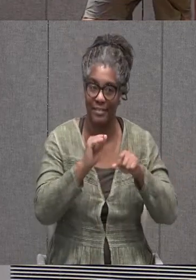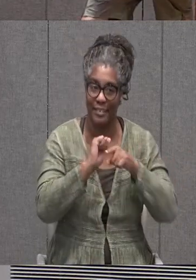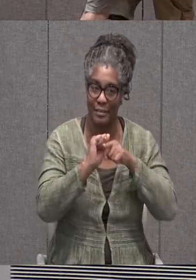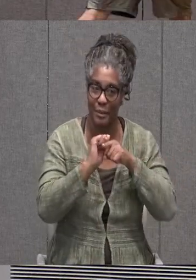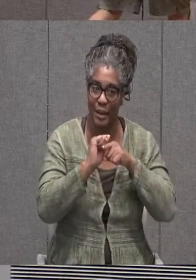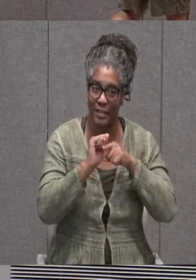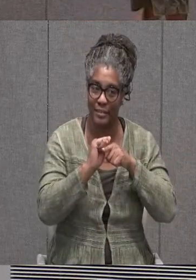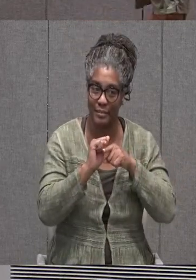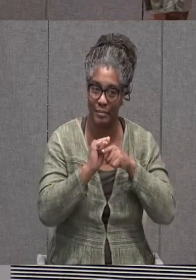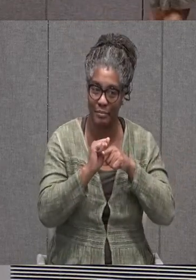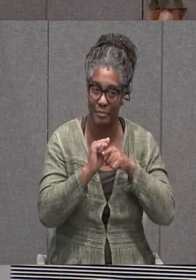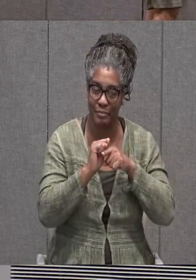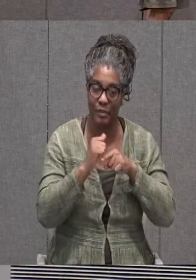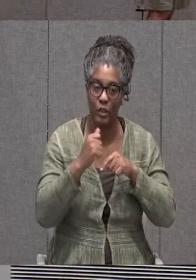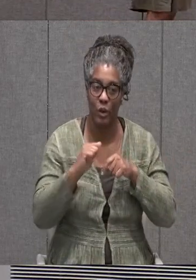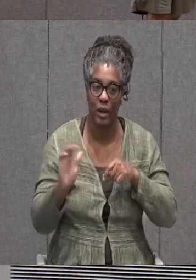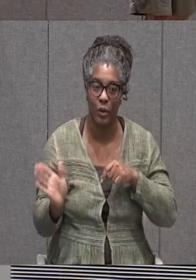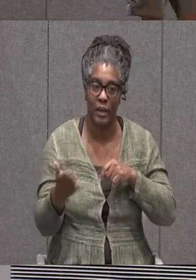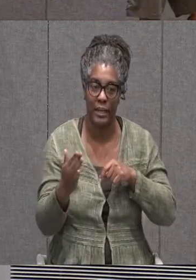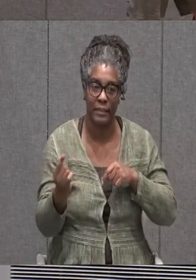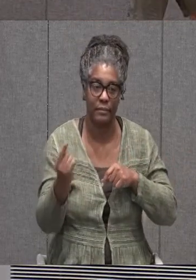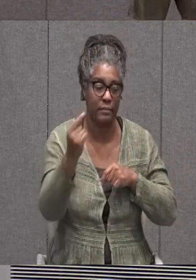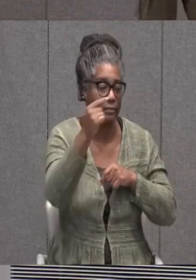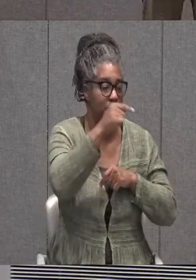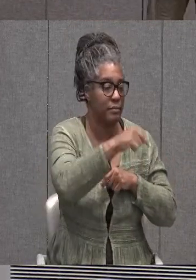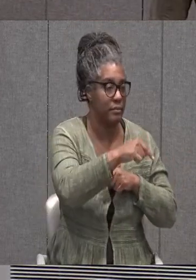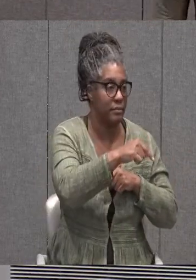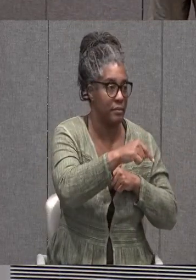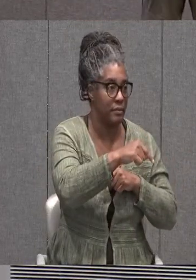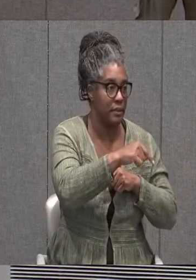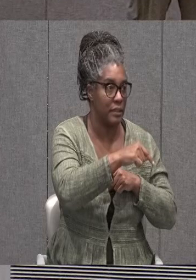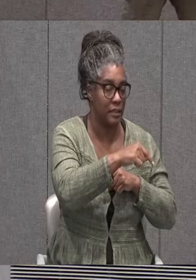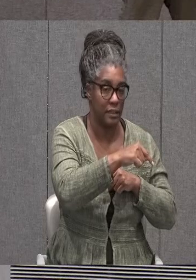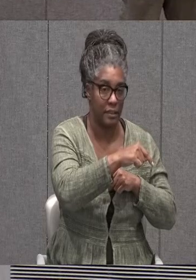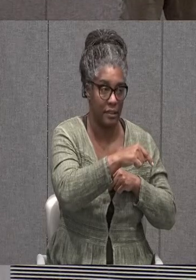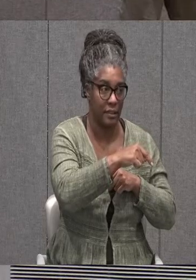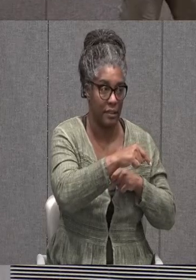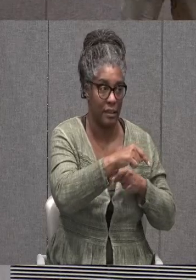So try to hit your ball, so it goes to your couch,